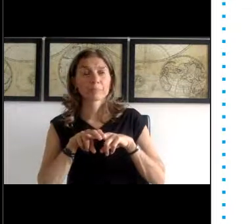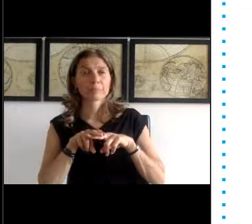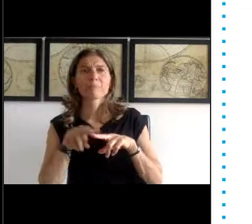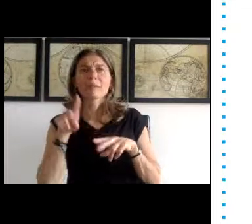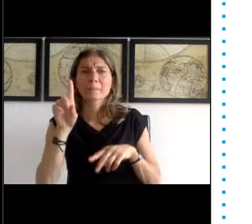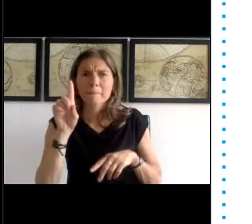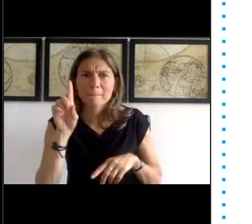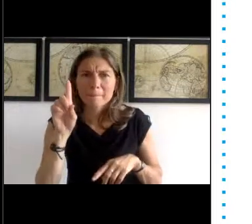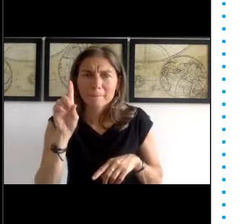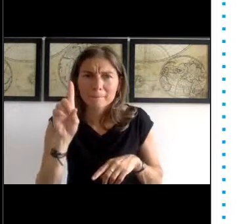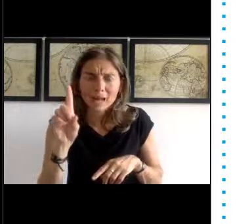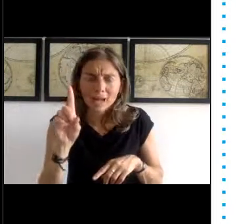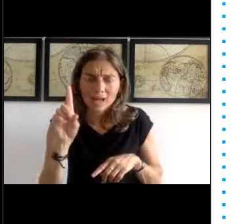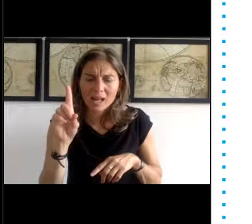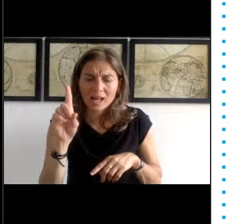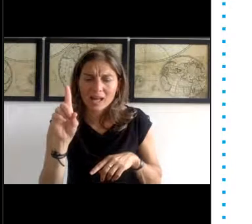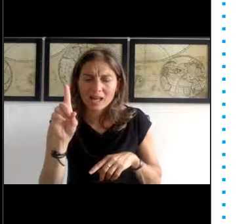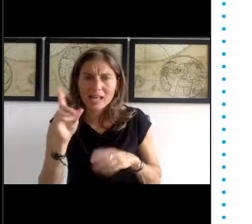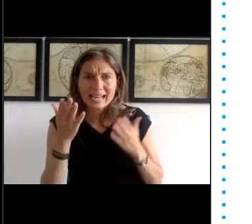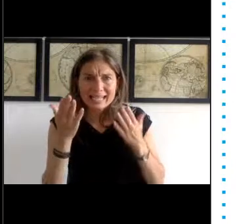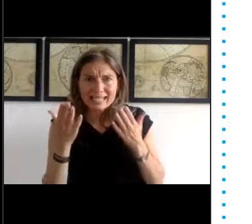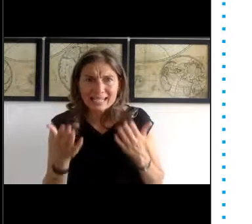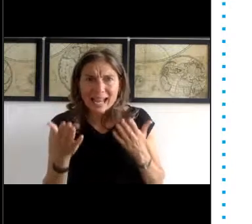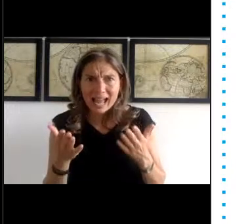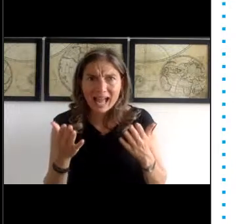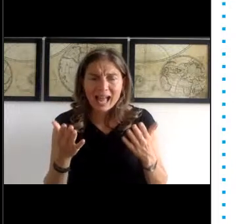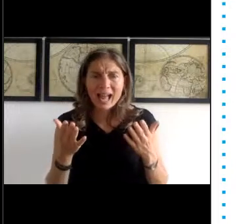She was also always helping if I had difficulties.